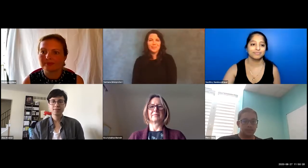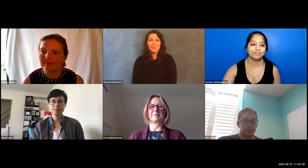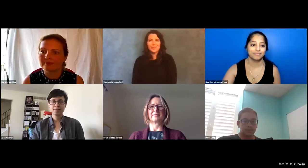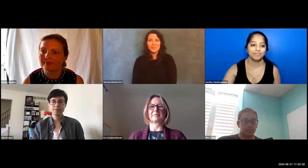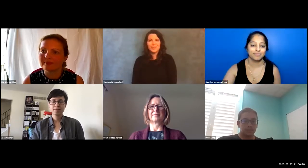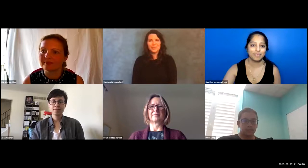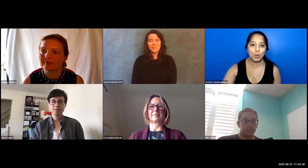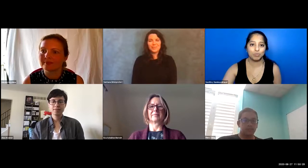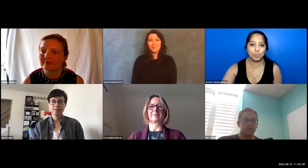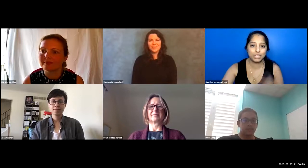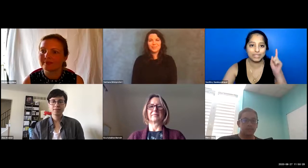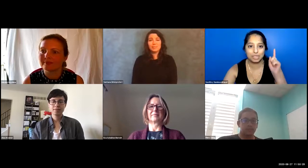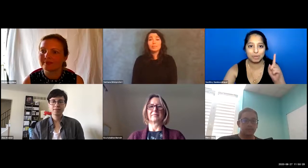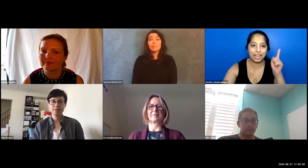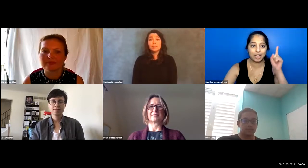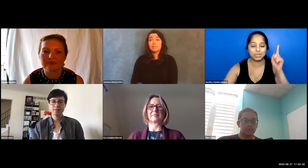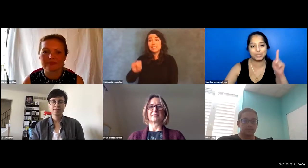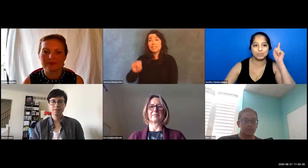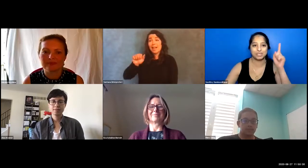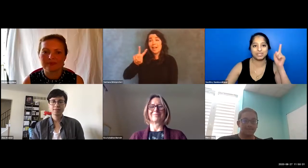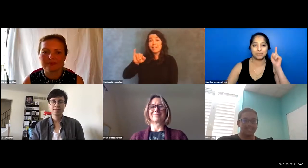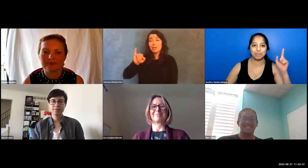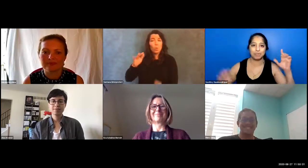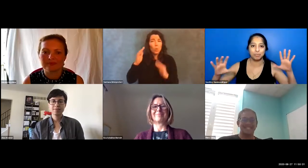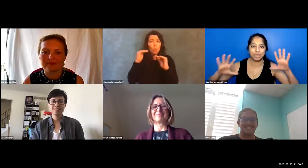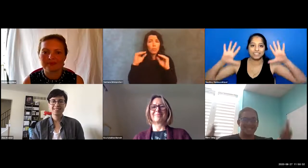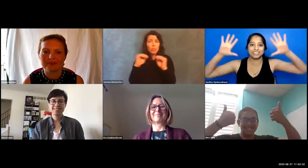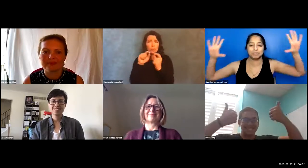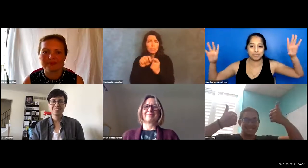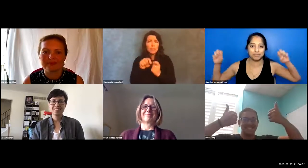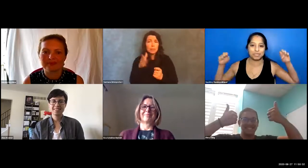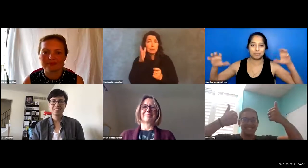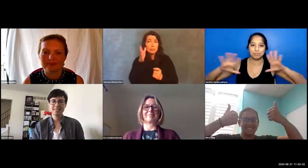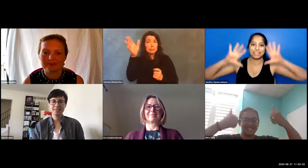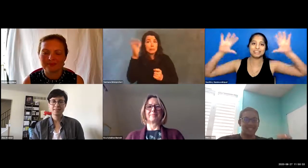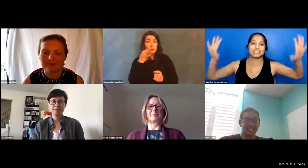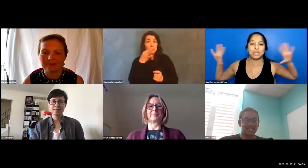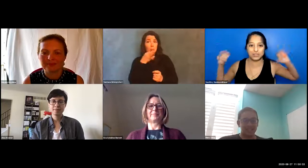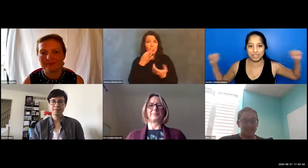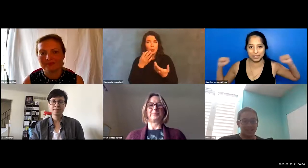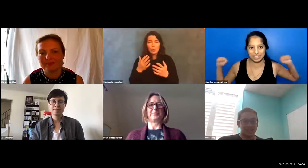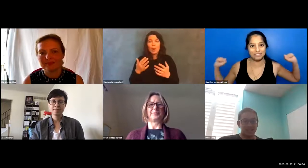Savithry Namboodiripad: So hopefully more details about that coming soon. We have a big -- we have some big large-scale stuff.